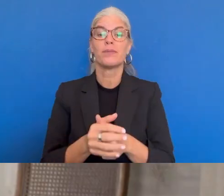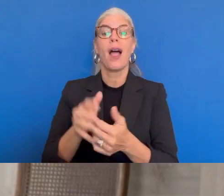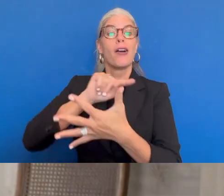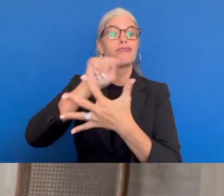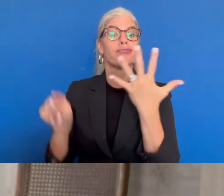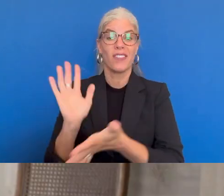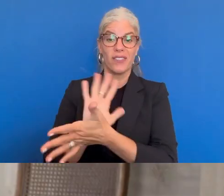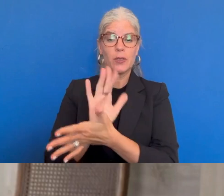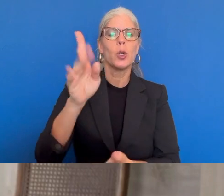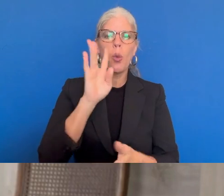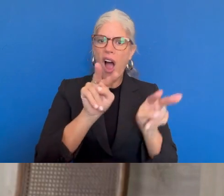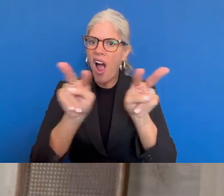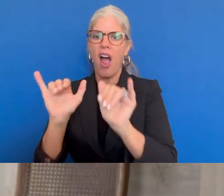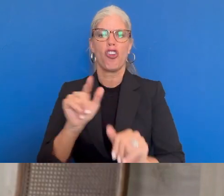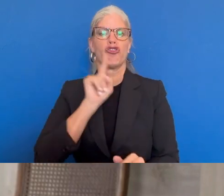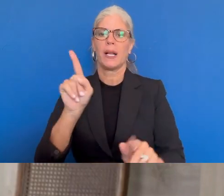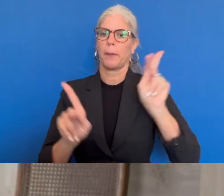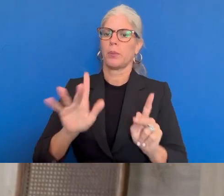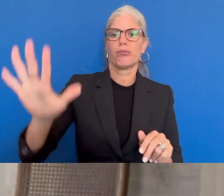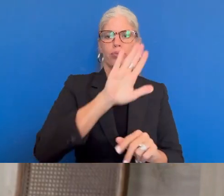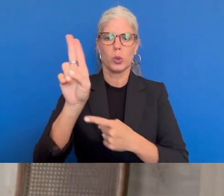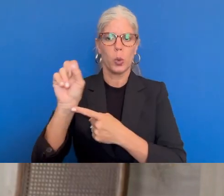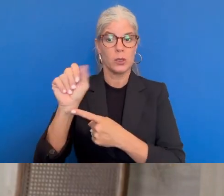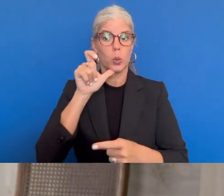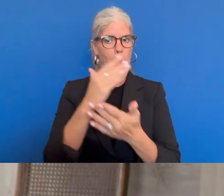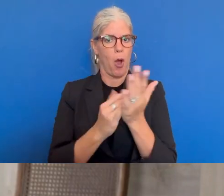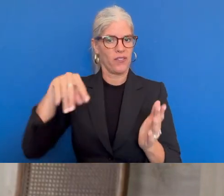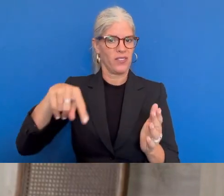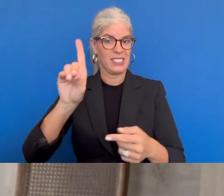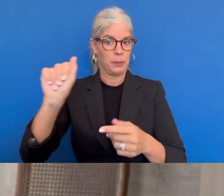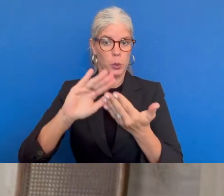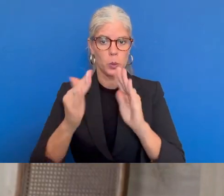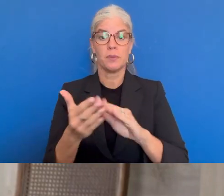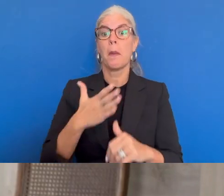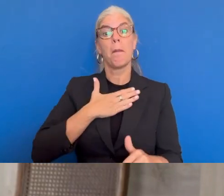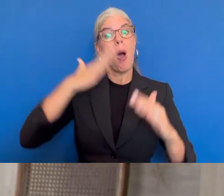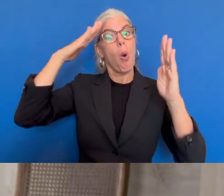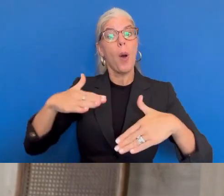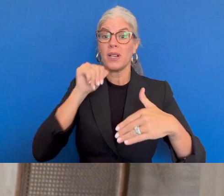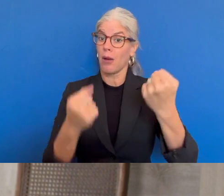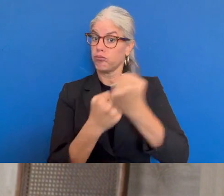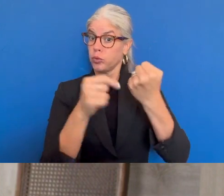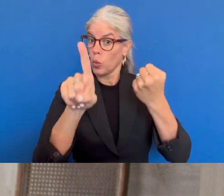you'll hear from real people across the country who are a part of the disability community. Our hope is not only to equip you with the skills